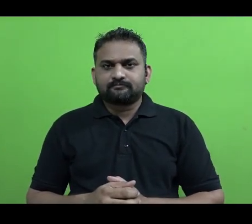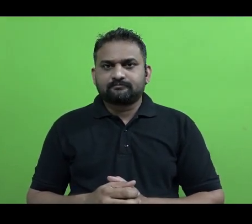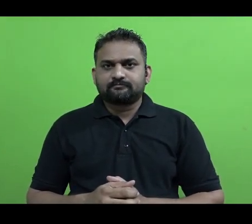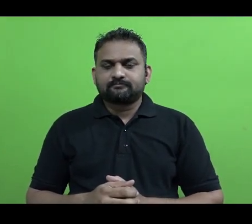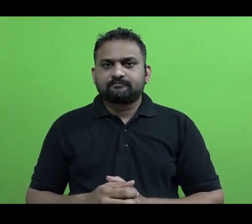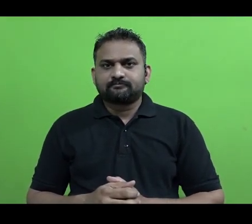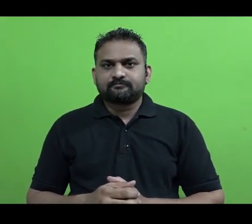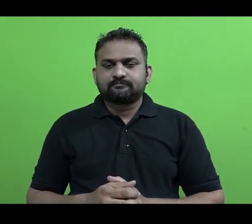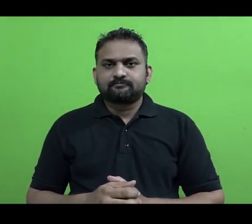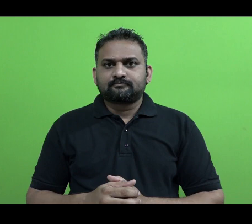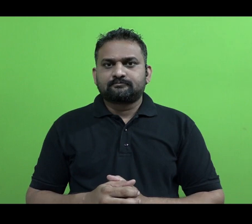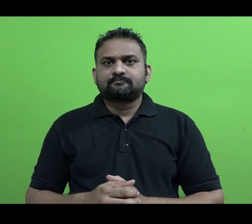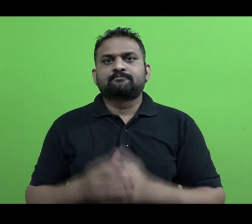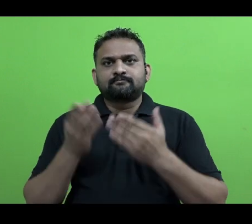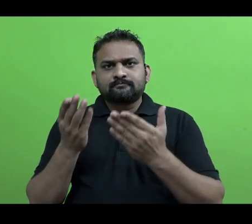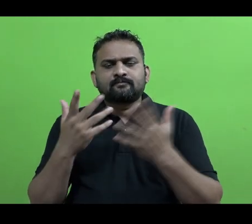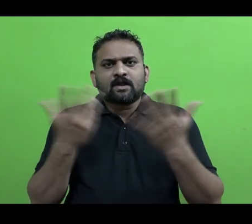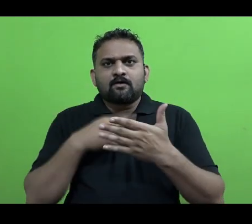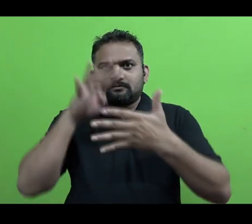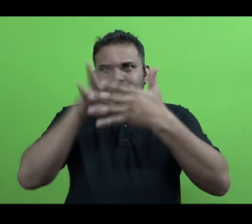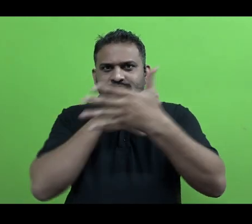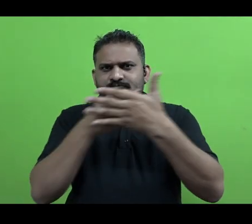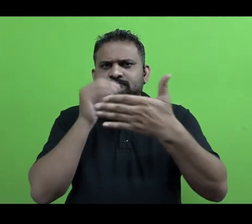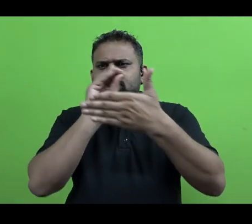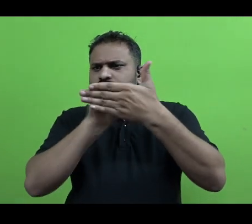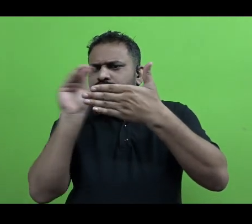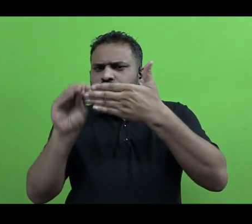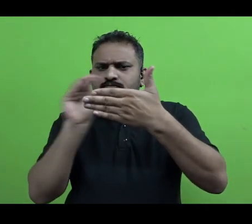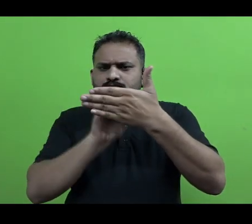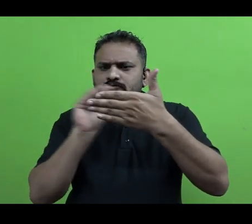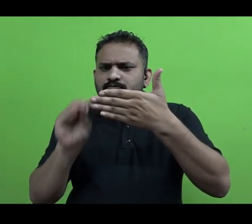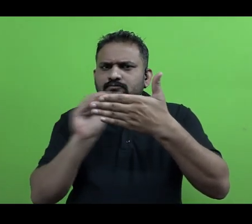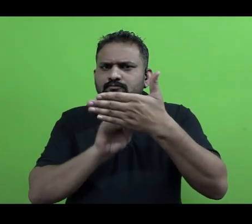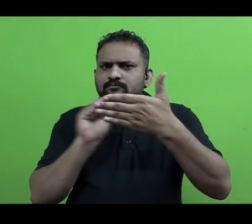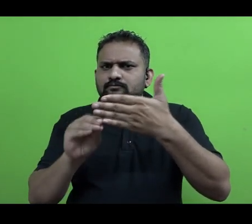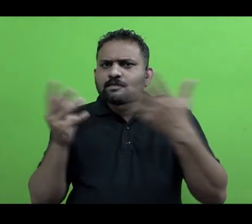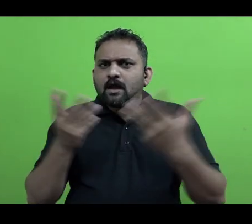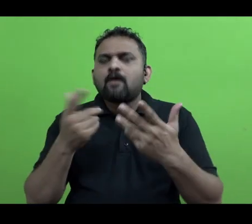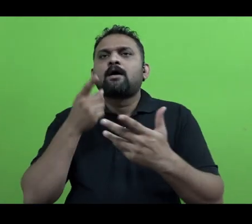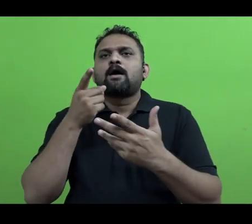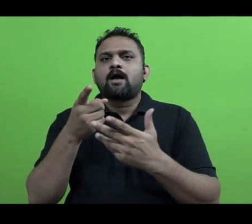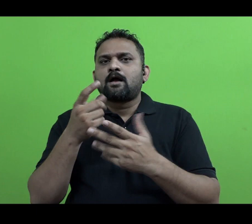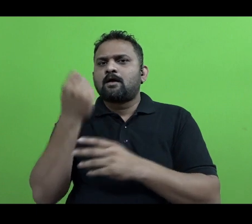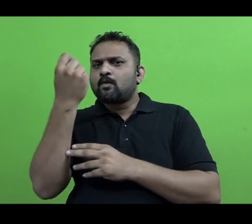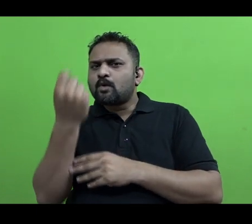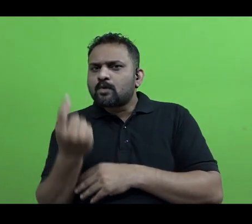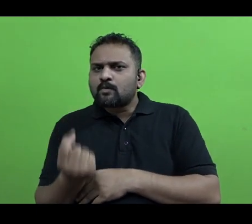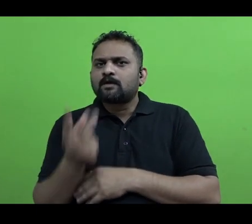the number one and that's how we arrange the numbers in the place value in the grid.